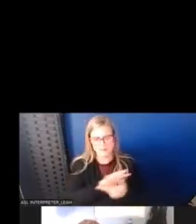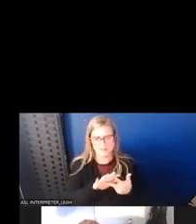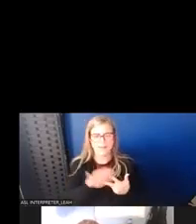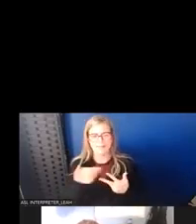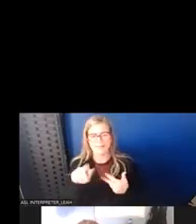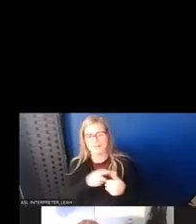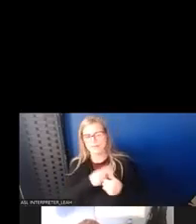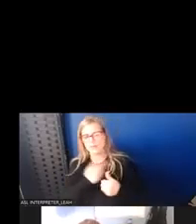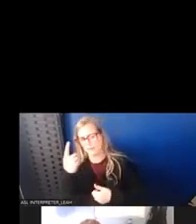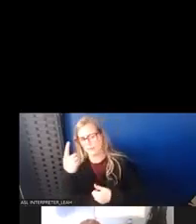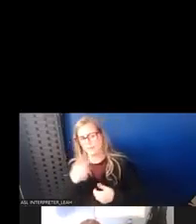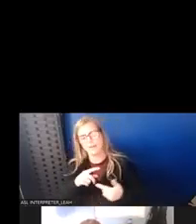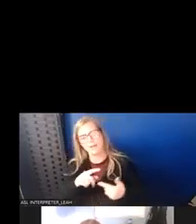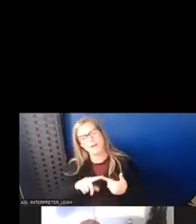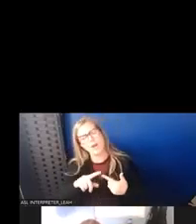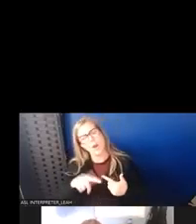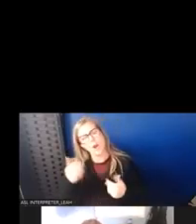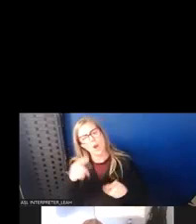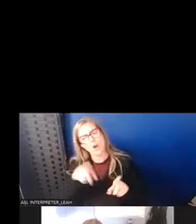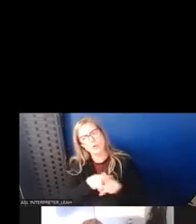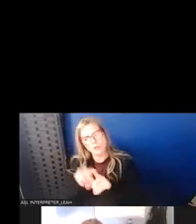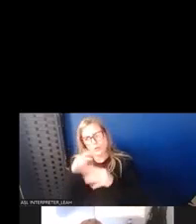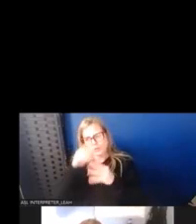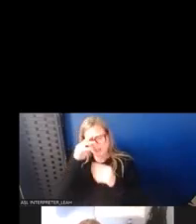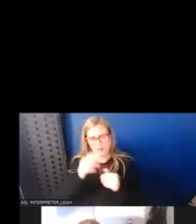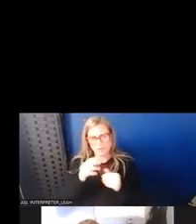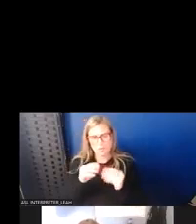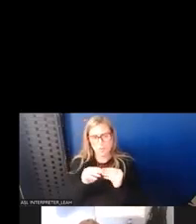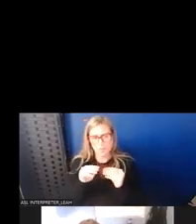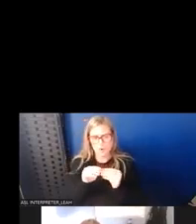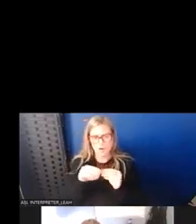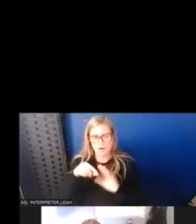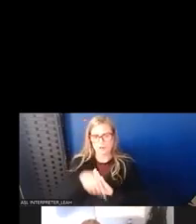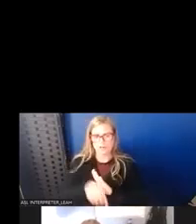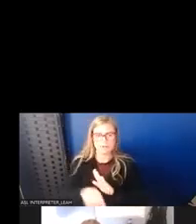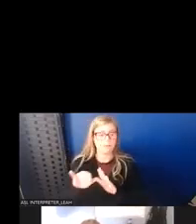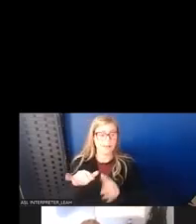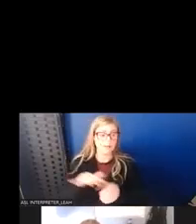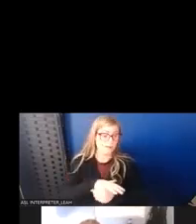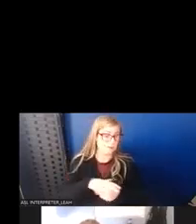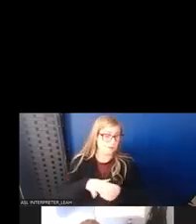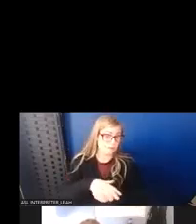But I also want us to think a little bit beyond that. Sometimes things like geographic location, the type of